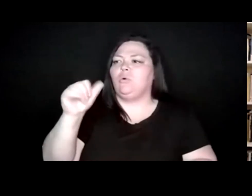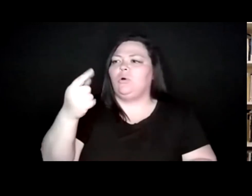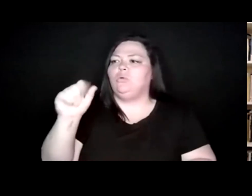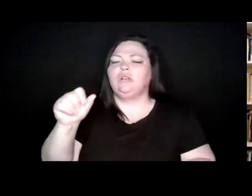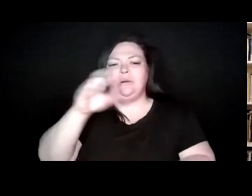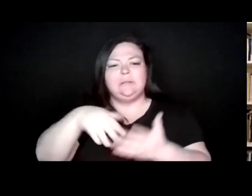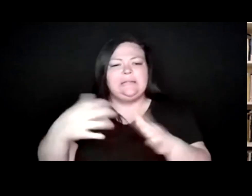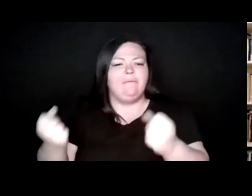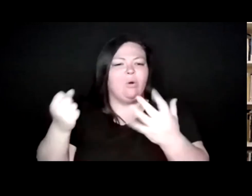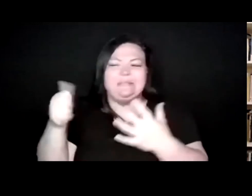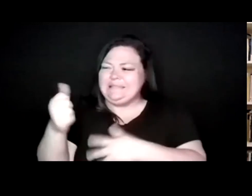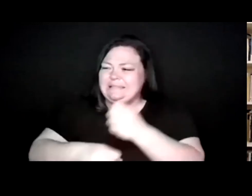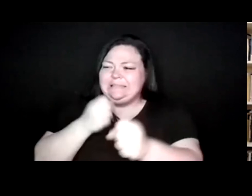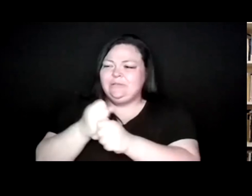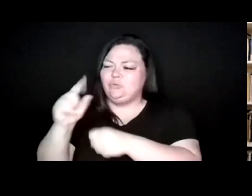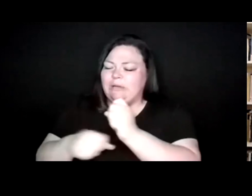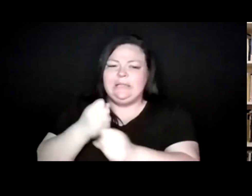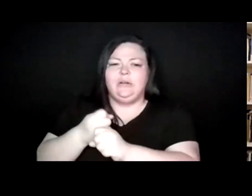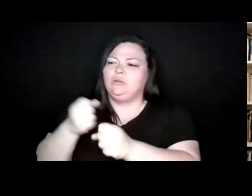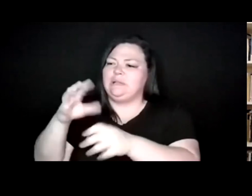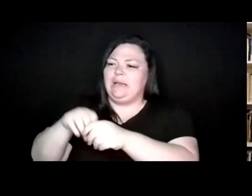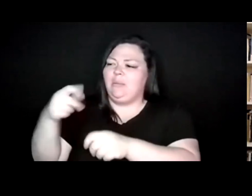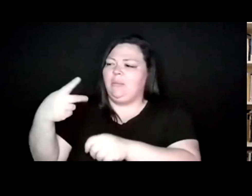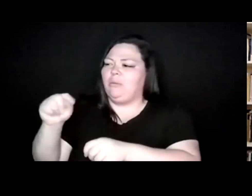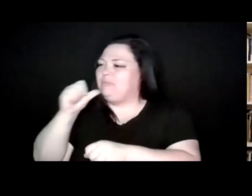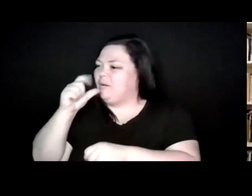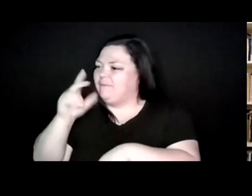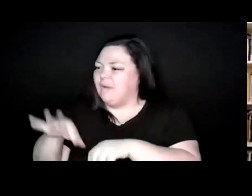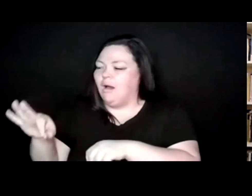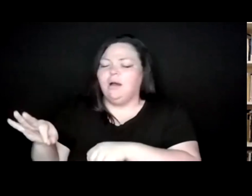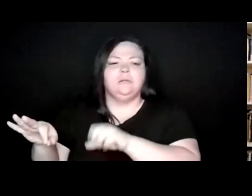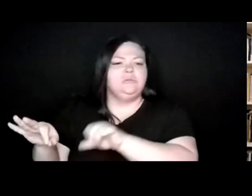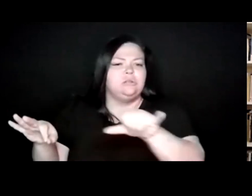No one to find her. Find you./ There was a word for you back then, //